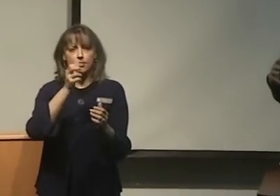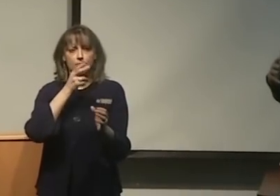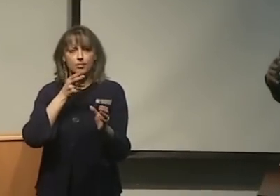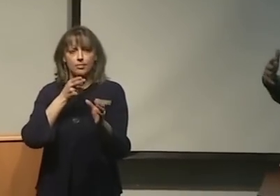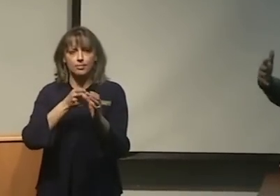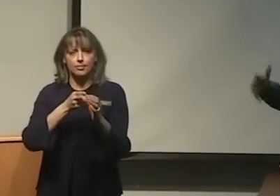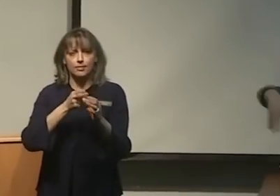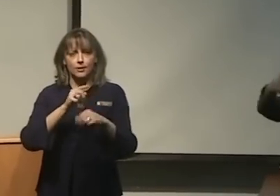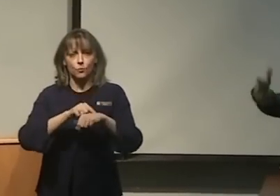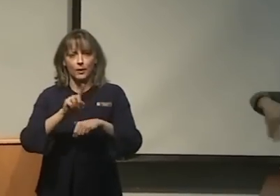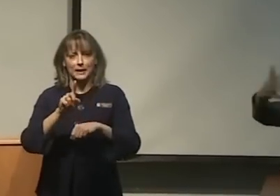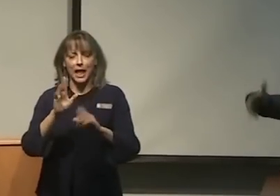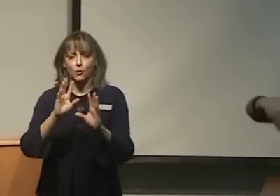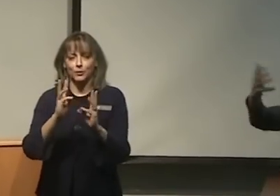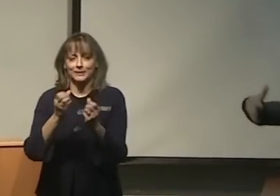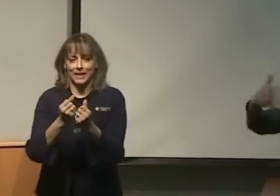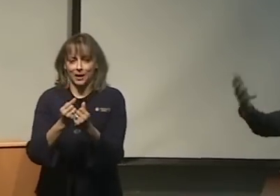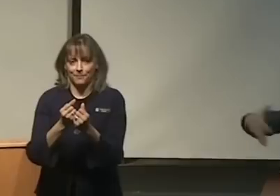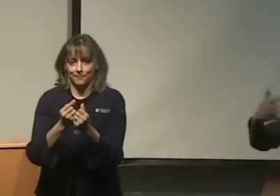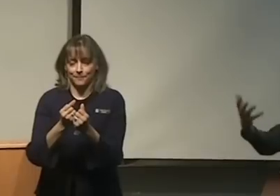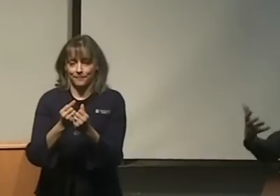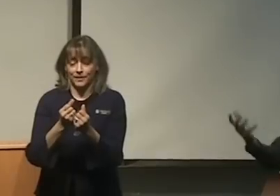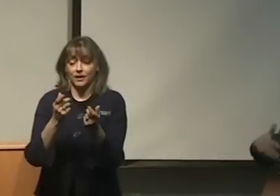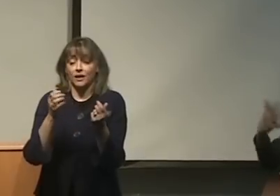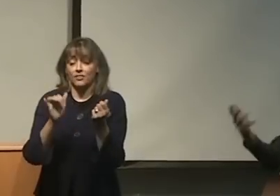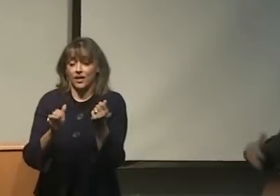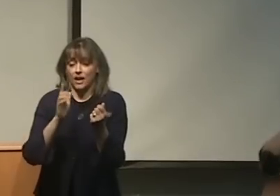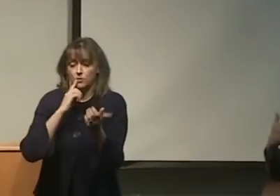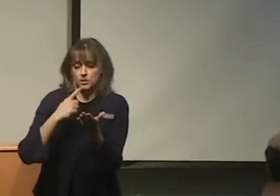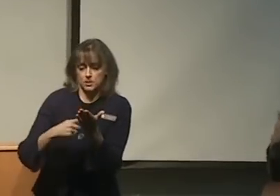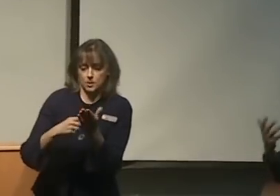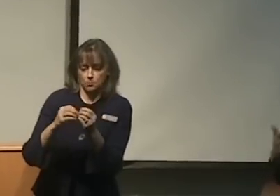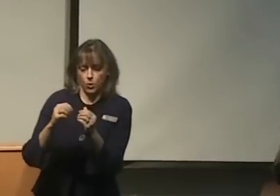to the workshop where we'll dig a little deeper and actually do a lot more hands on in terms of talking about course design and how to find online content,